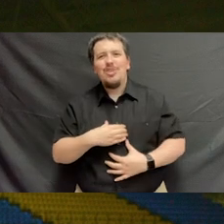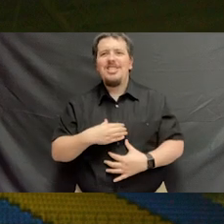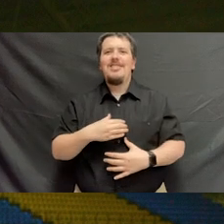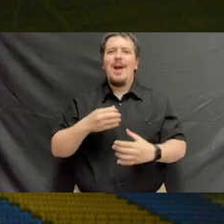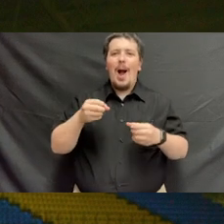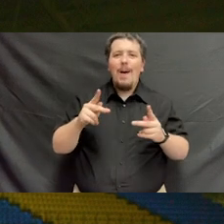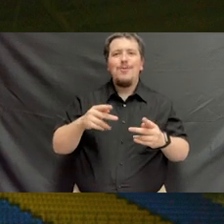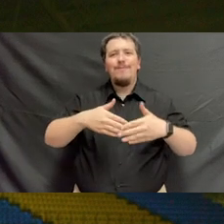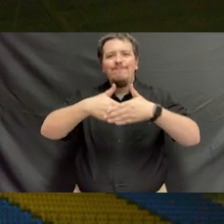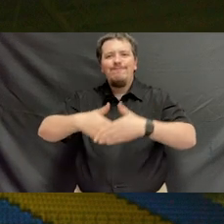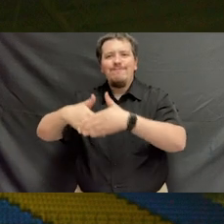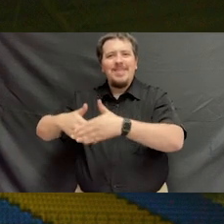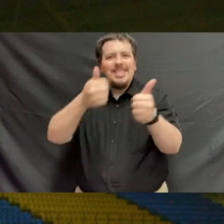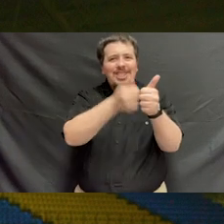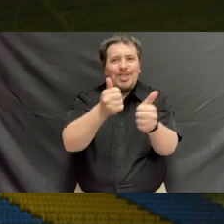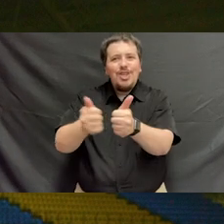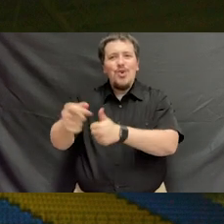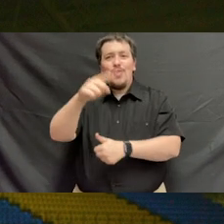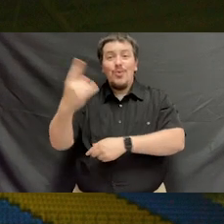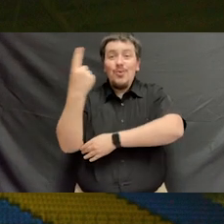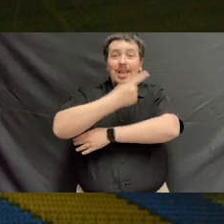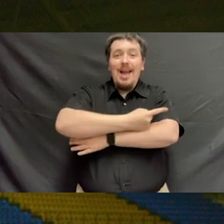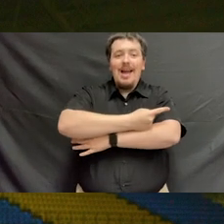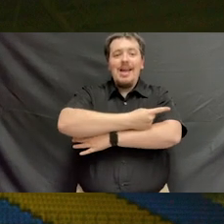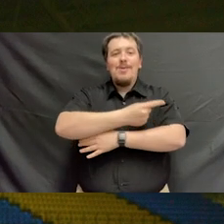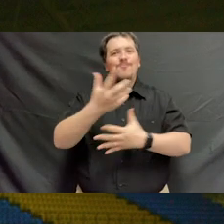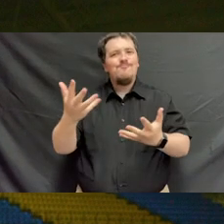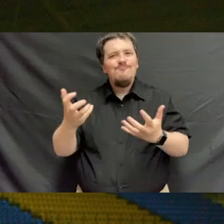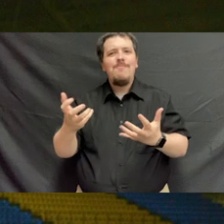While I wish that I had the opportunity to shake the hands of each of you today,